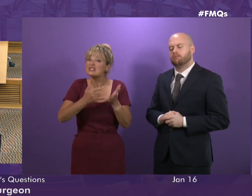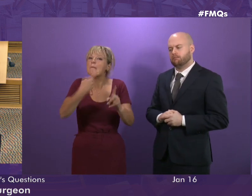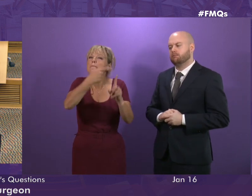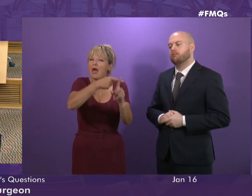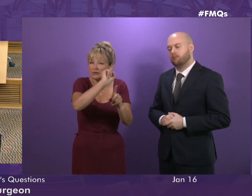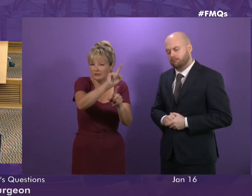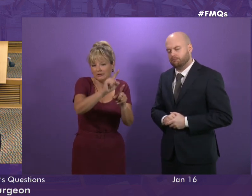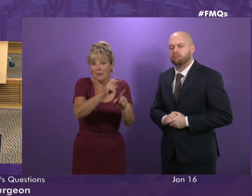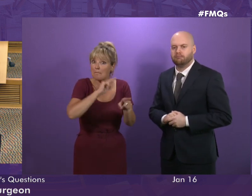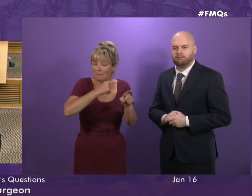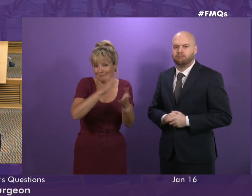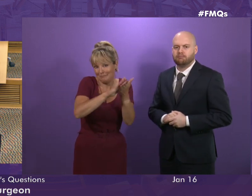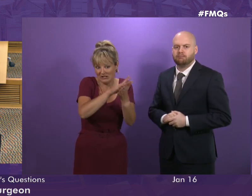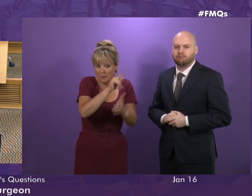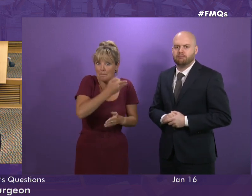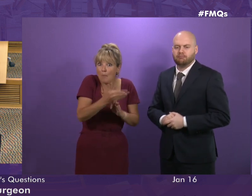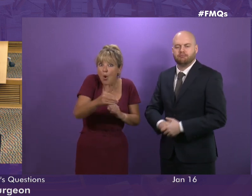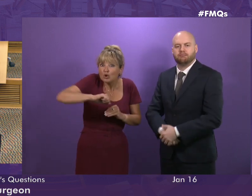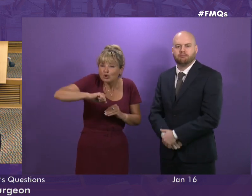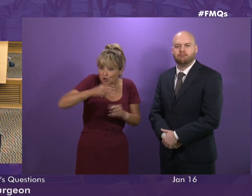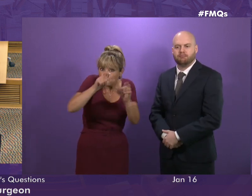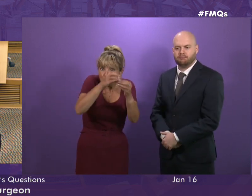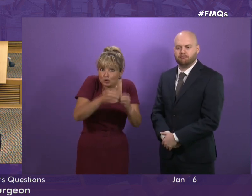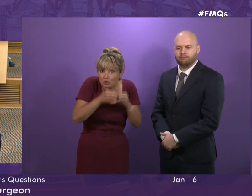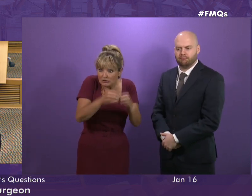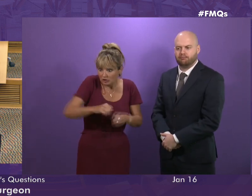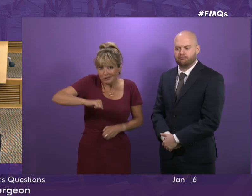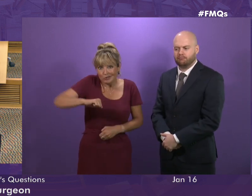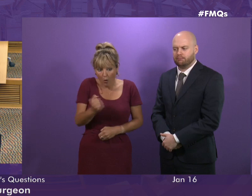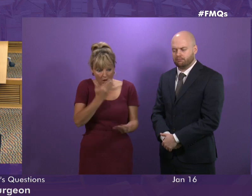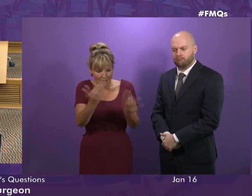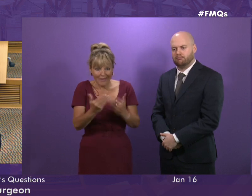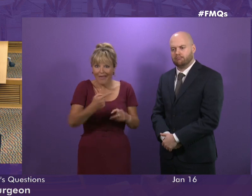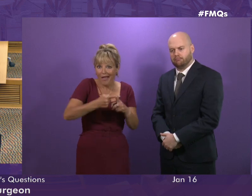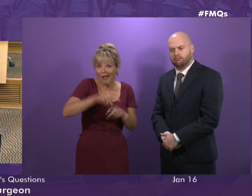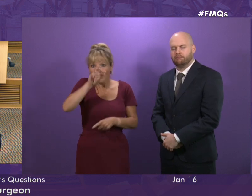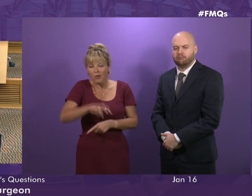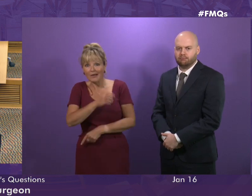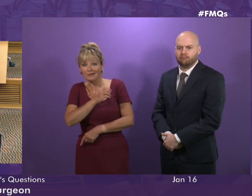than students from England, Wales and Northern Ireland study abroad under the programme,